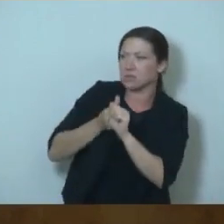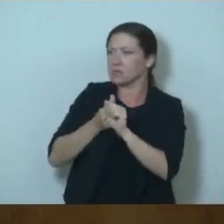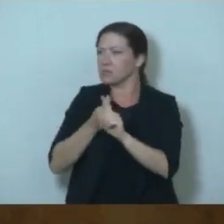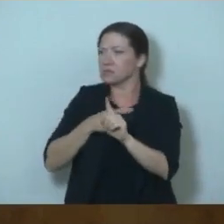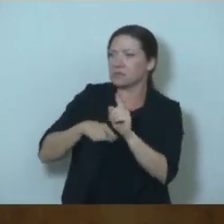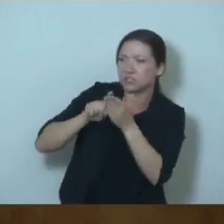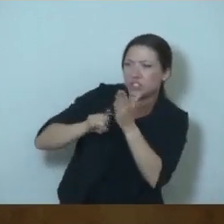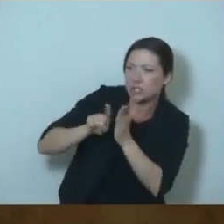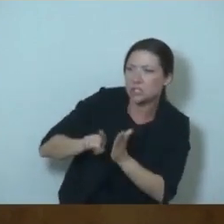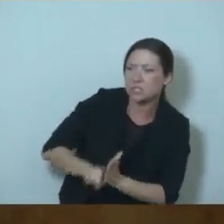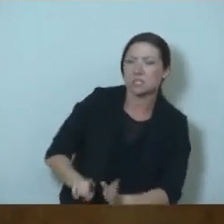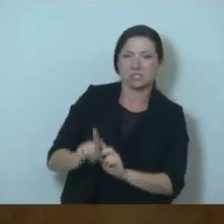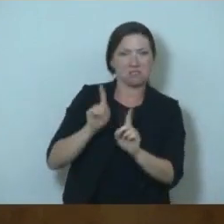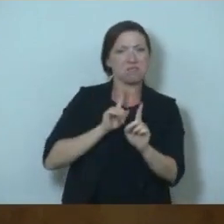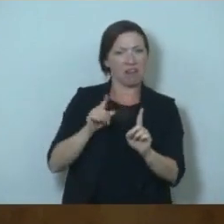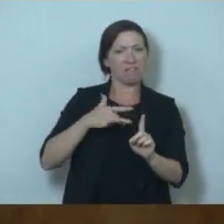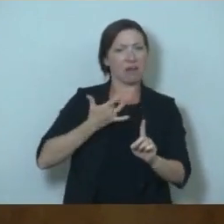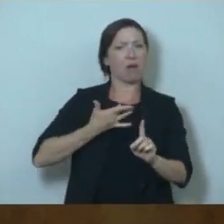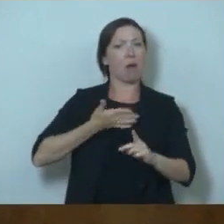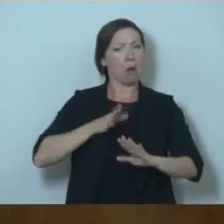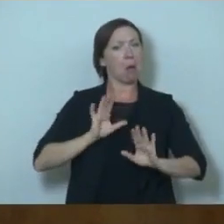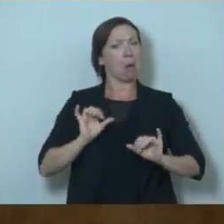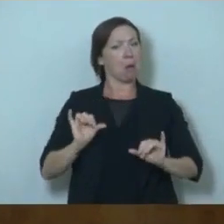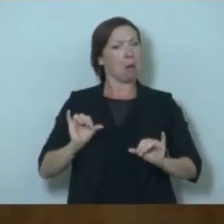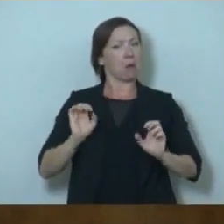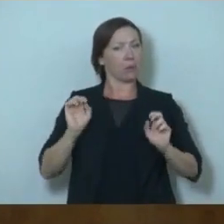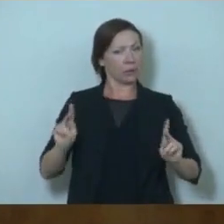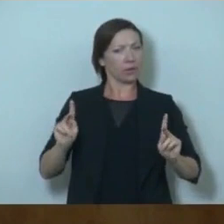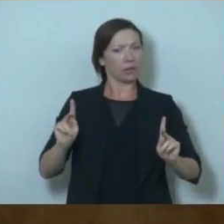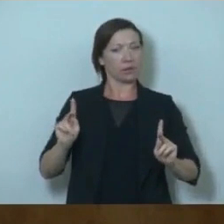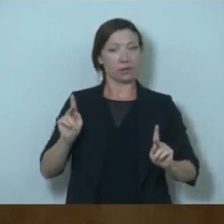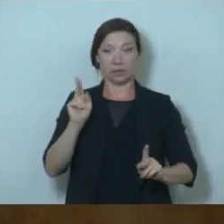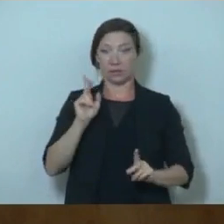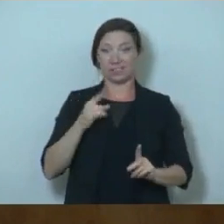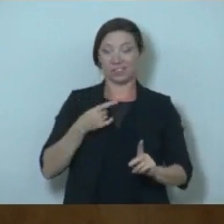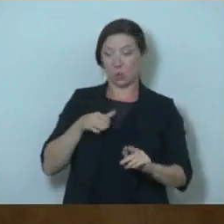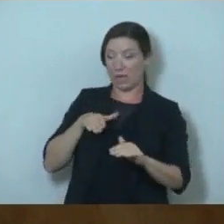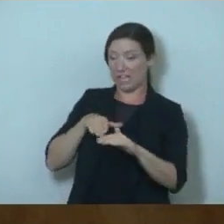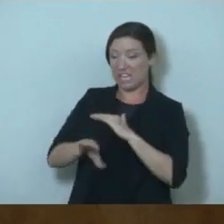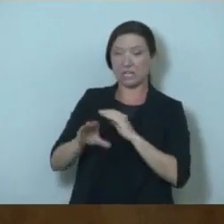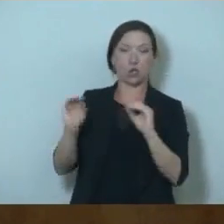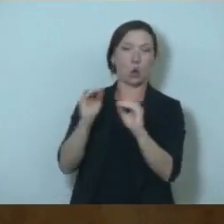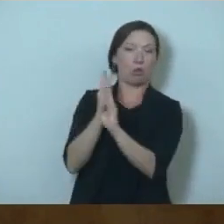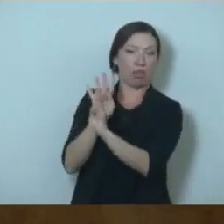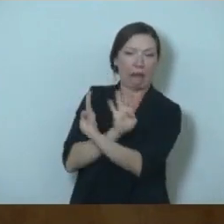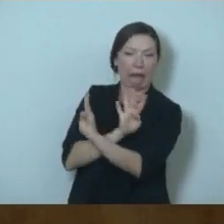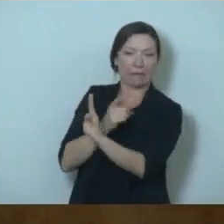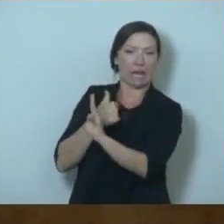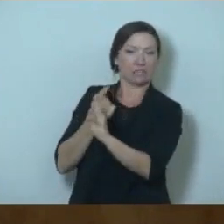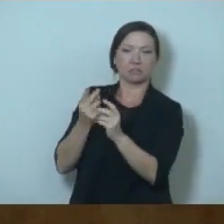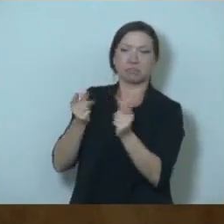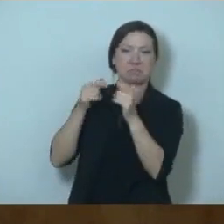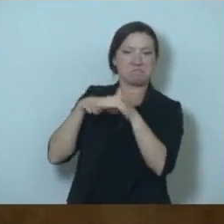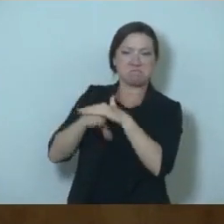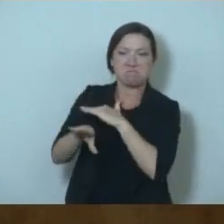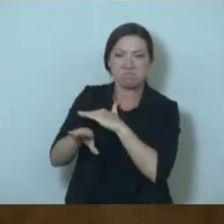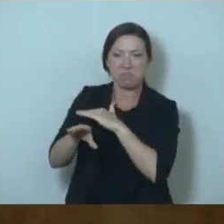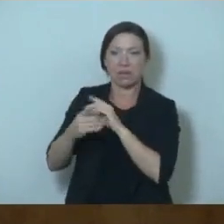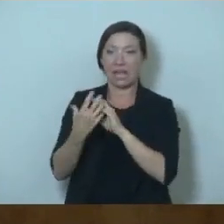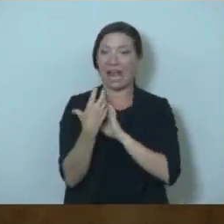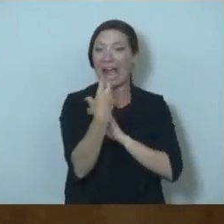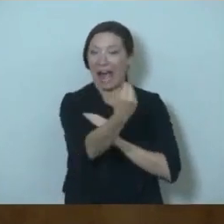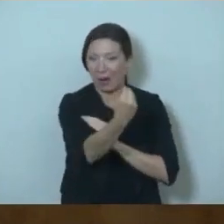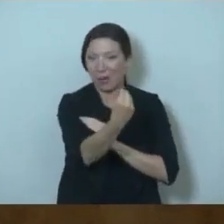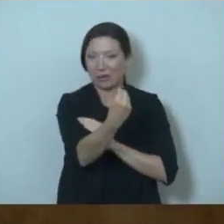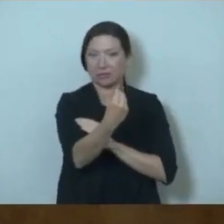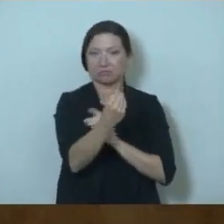HIM NO IN THE STORE AND THAT REYOU ASHURED ME AND PEOPLE IN LINE WERE ON THE WHICH OUT WERE SIX FEET APART ON THE WAY IN THERE WAS NOT A LANE.